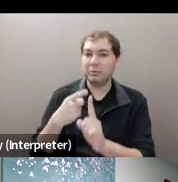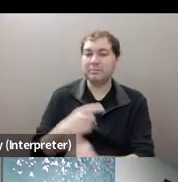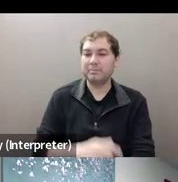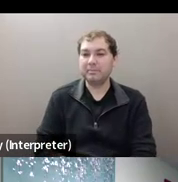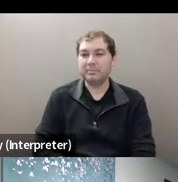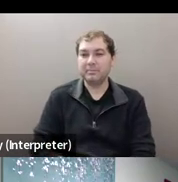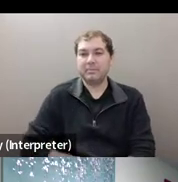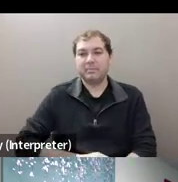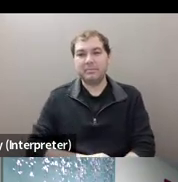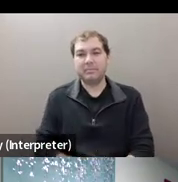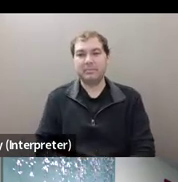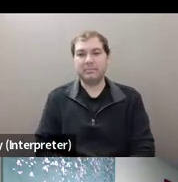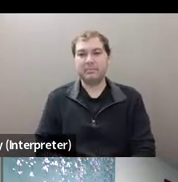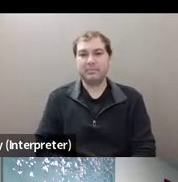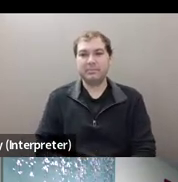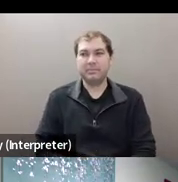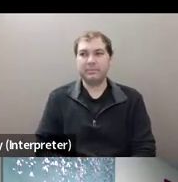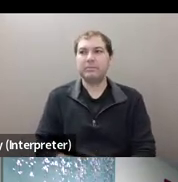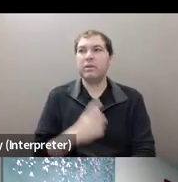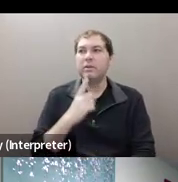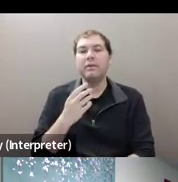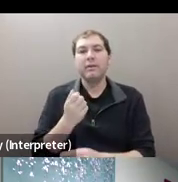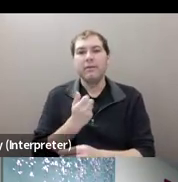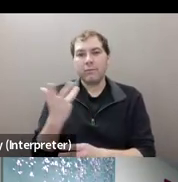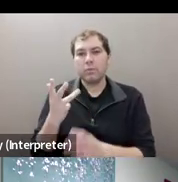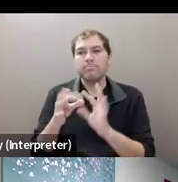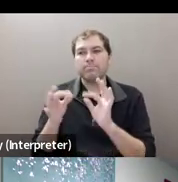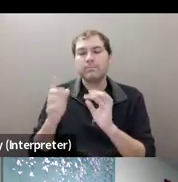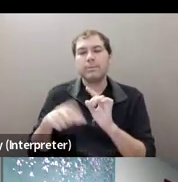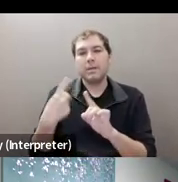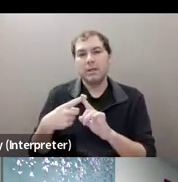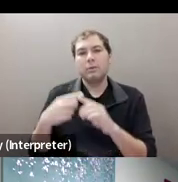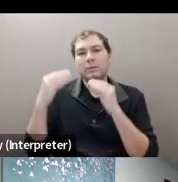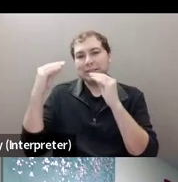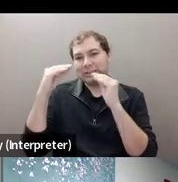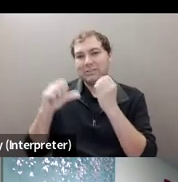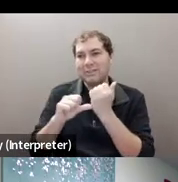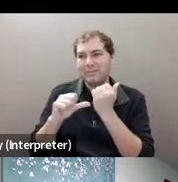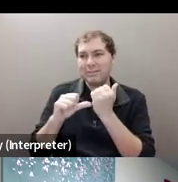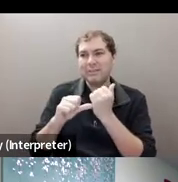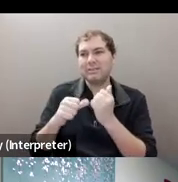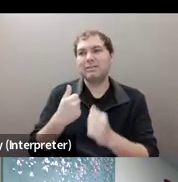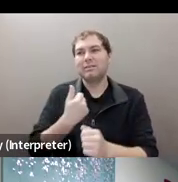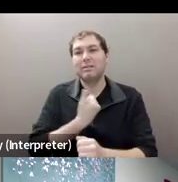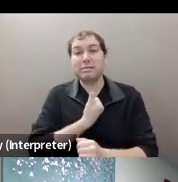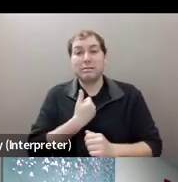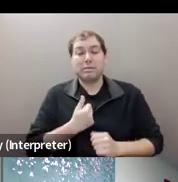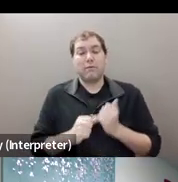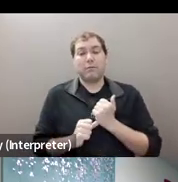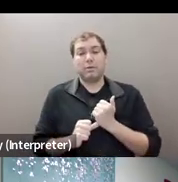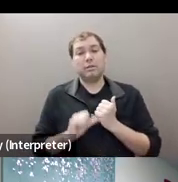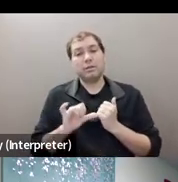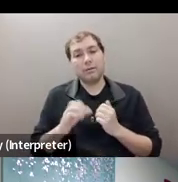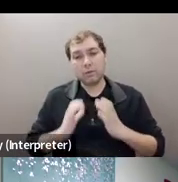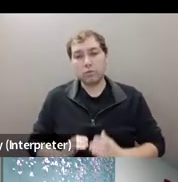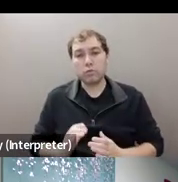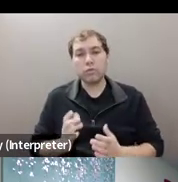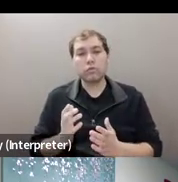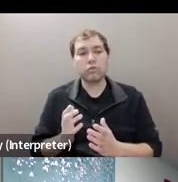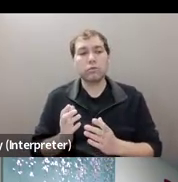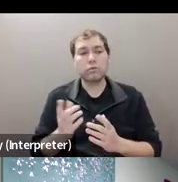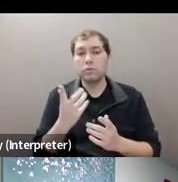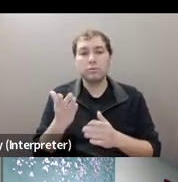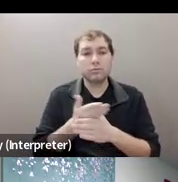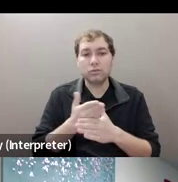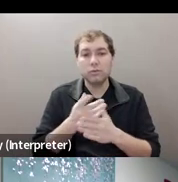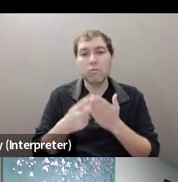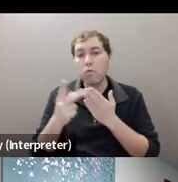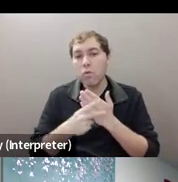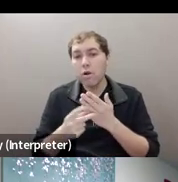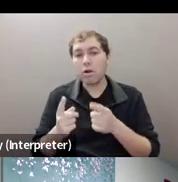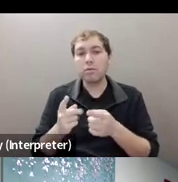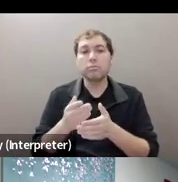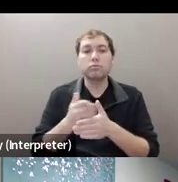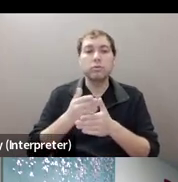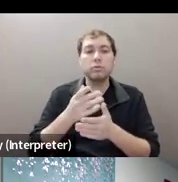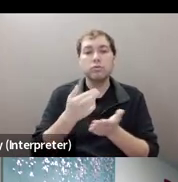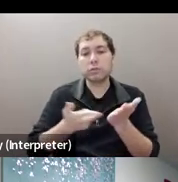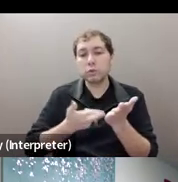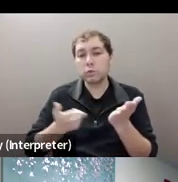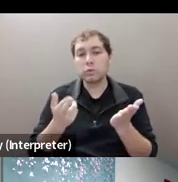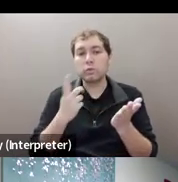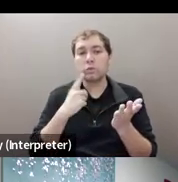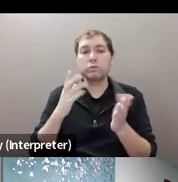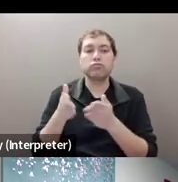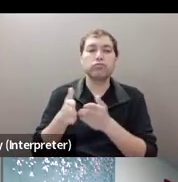Rebecca - APRIL: So we've had a couple of comments about teaching advocacy self advocacy to consumers. Does anyone wanna share any programs or resources or just general discussion? About